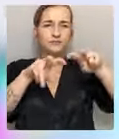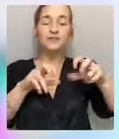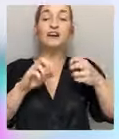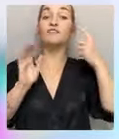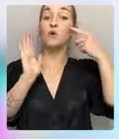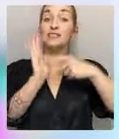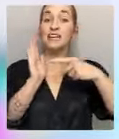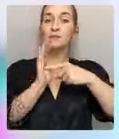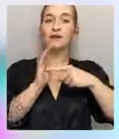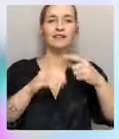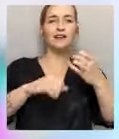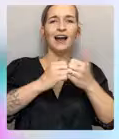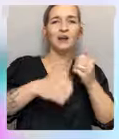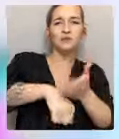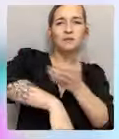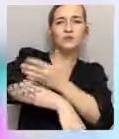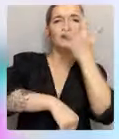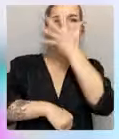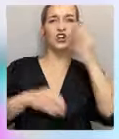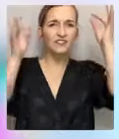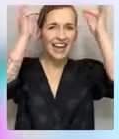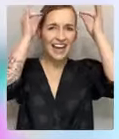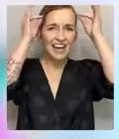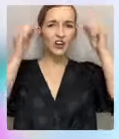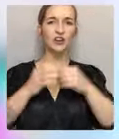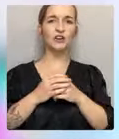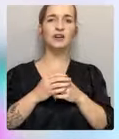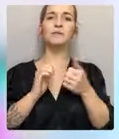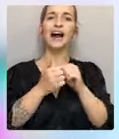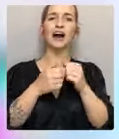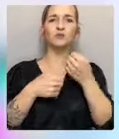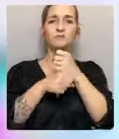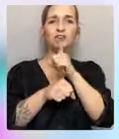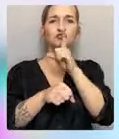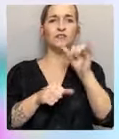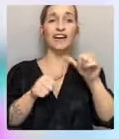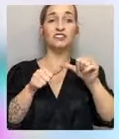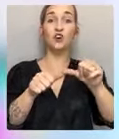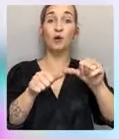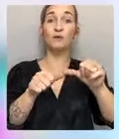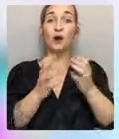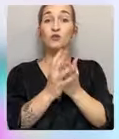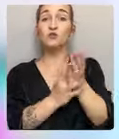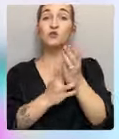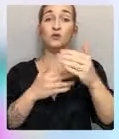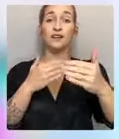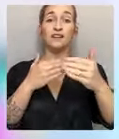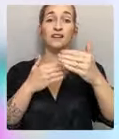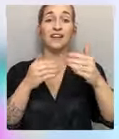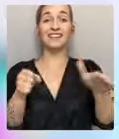But how do you actually make sure that's going well throughout the entire process, right?